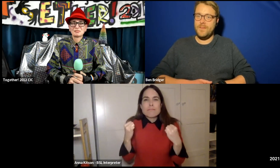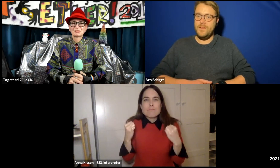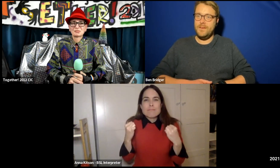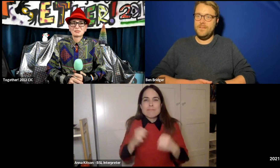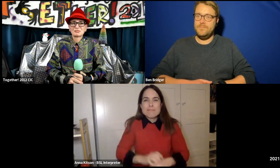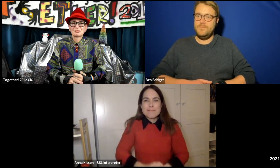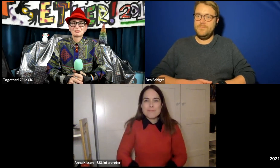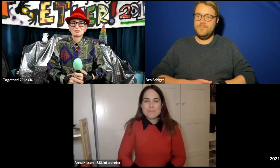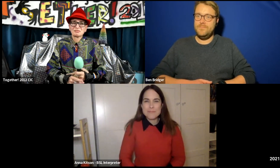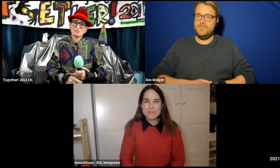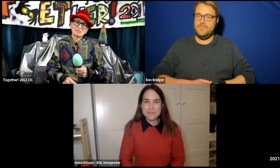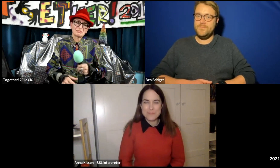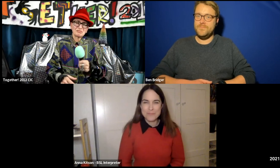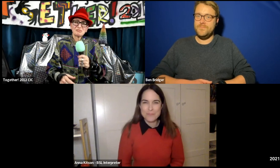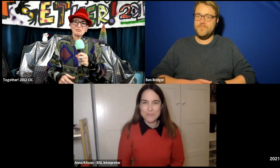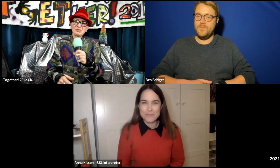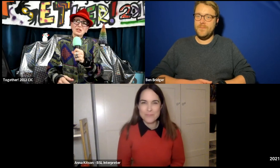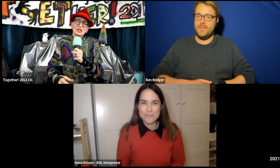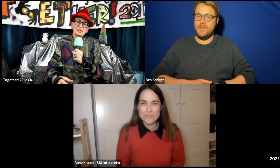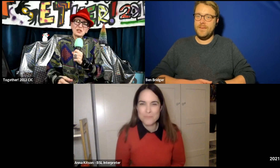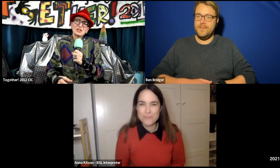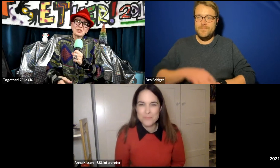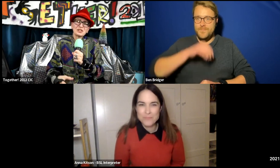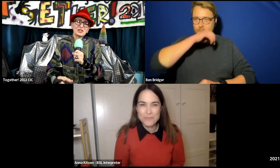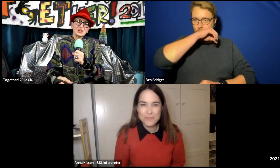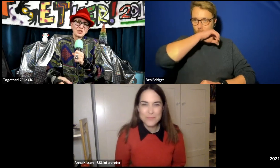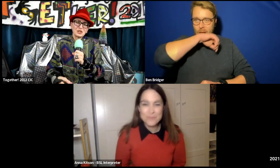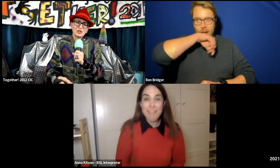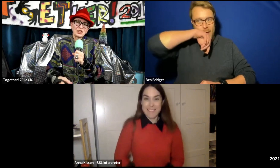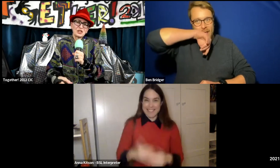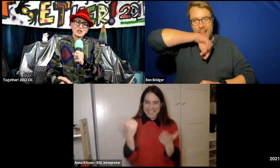That's fantastic, thank you